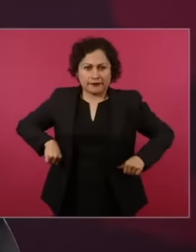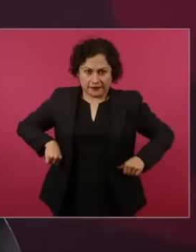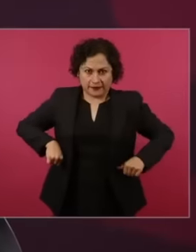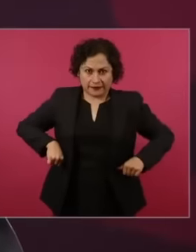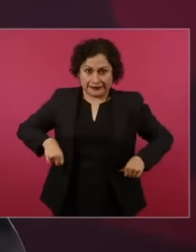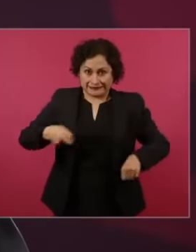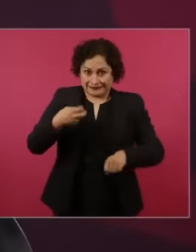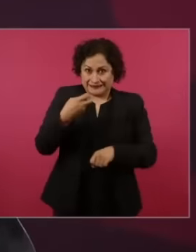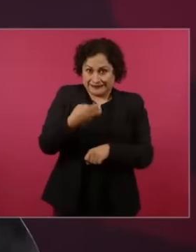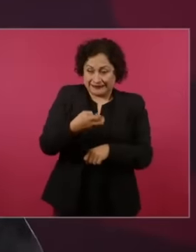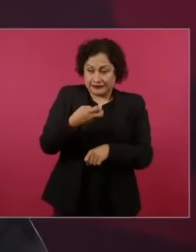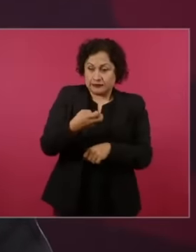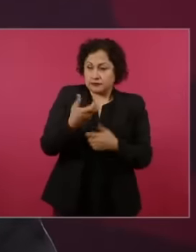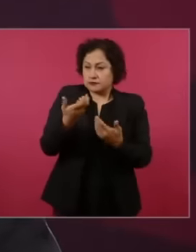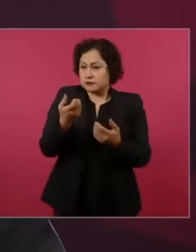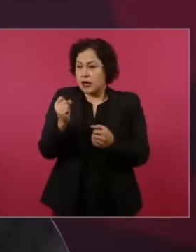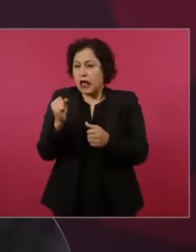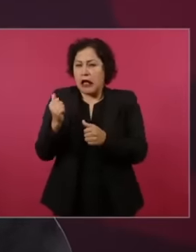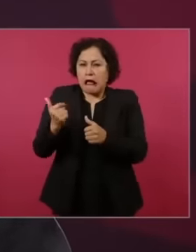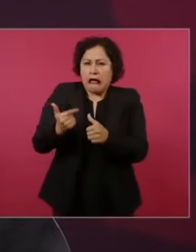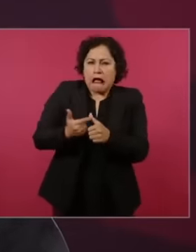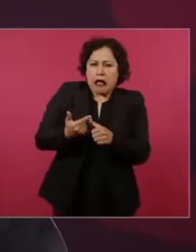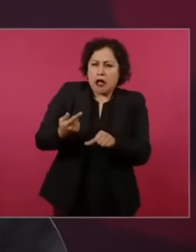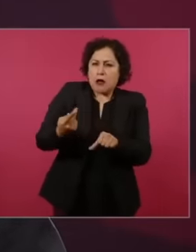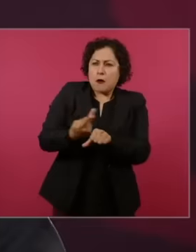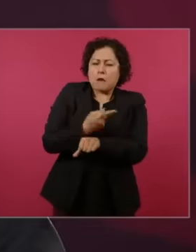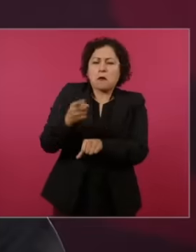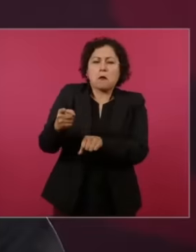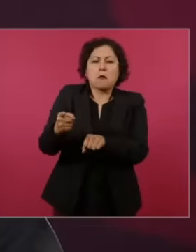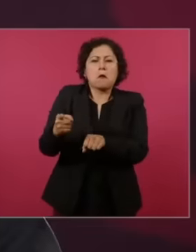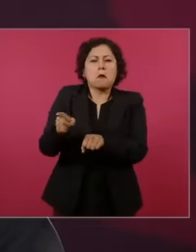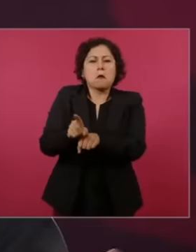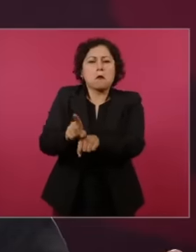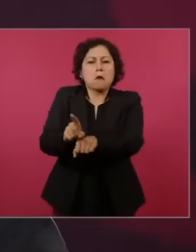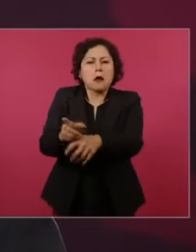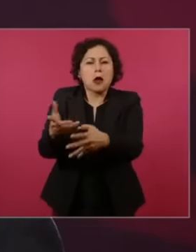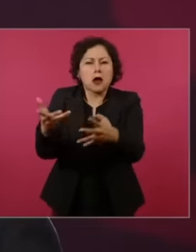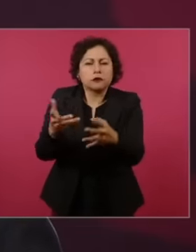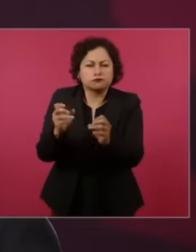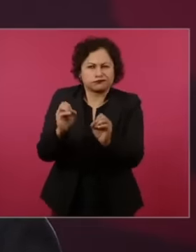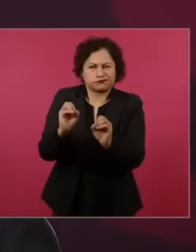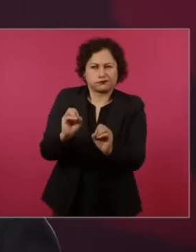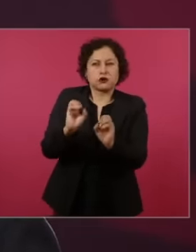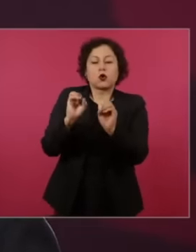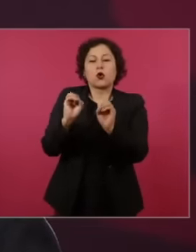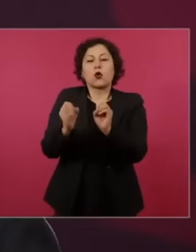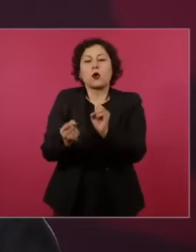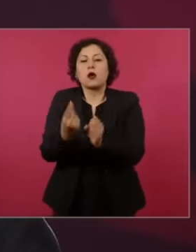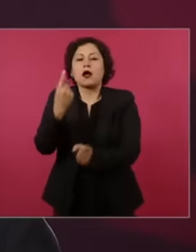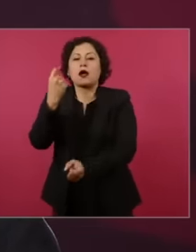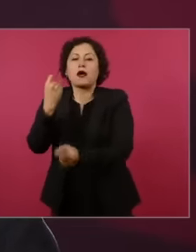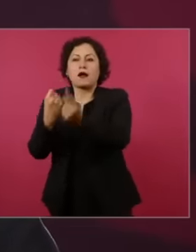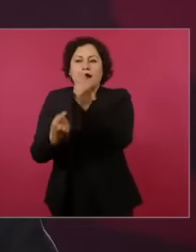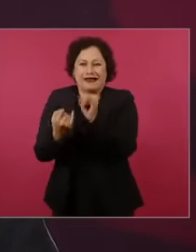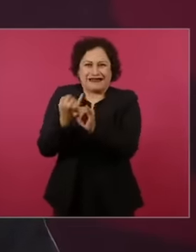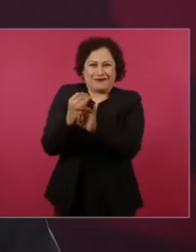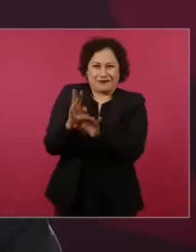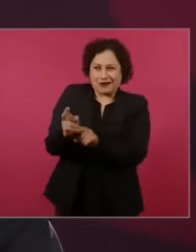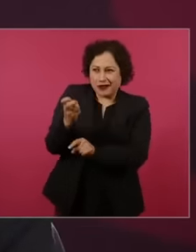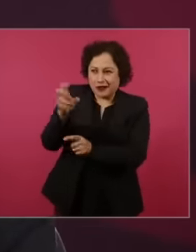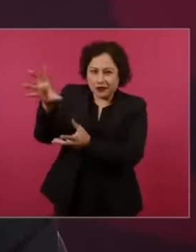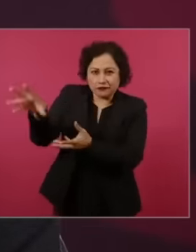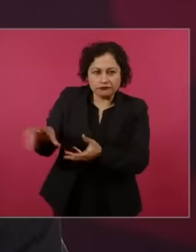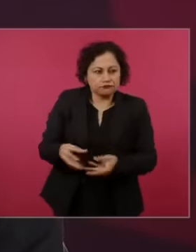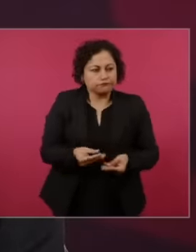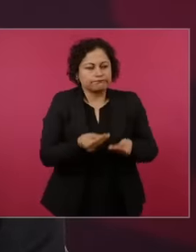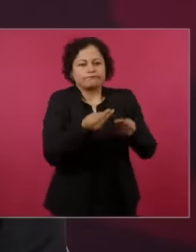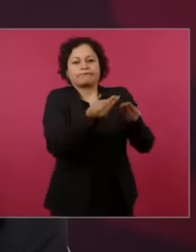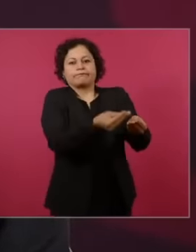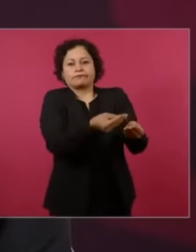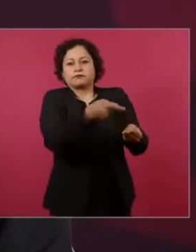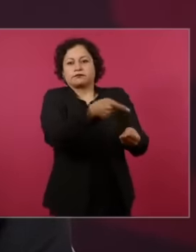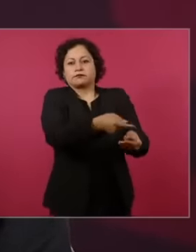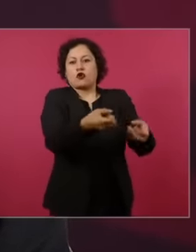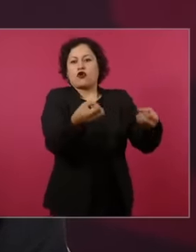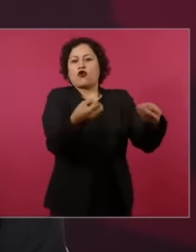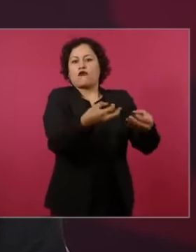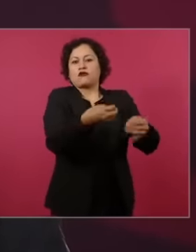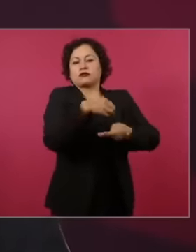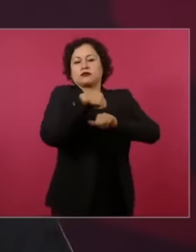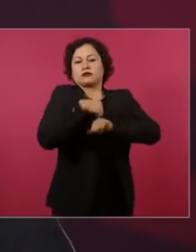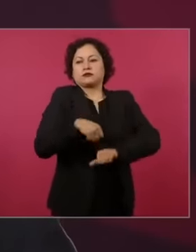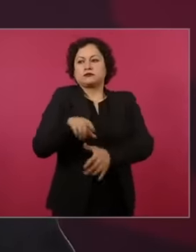unusual activities is obviously archived and taken into account according to the criteria of the